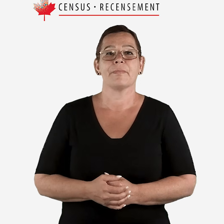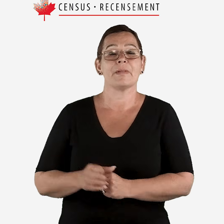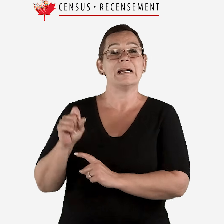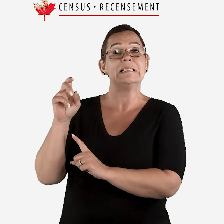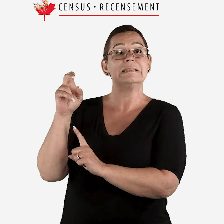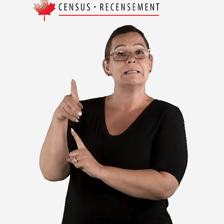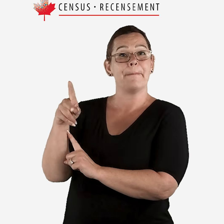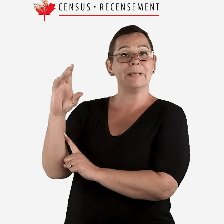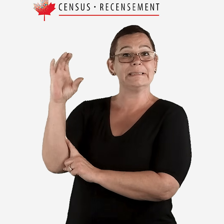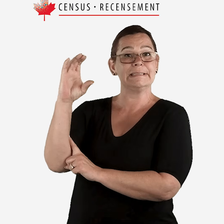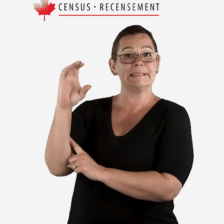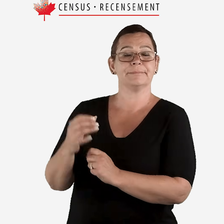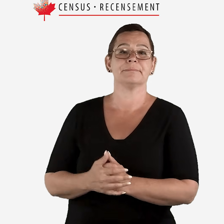Step C